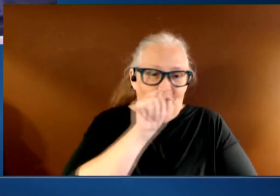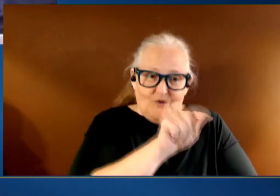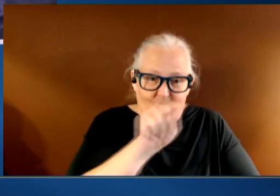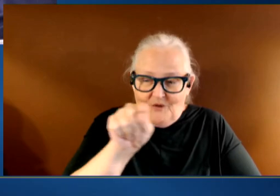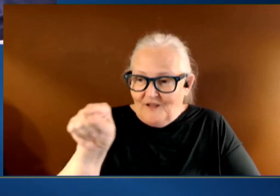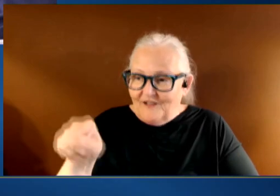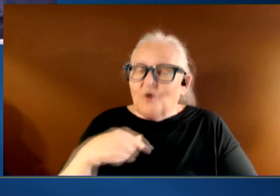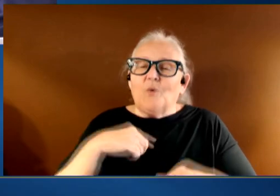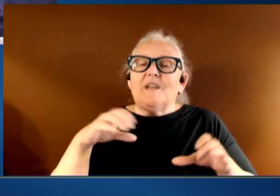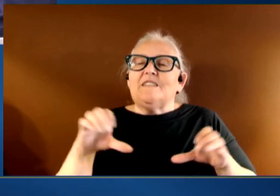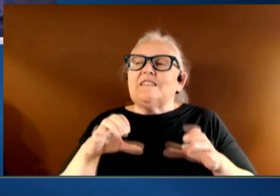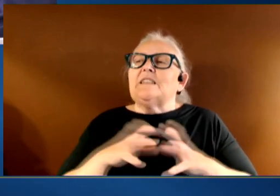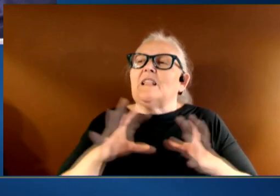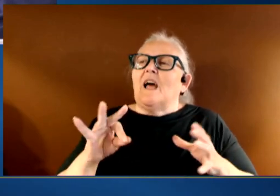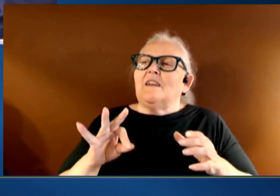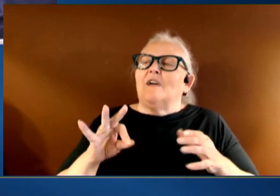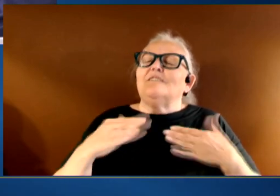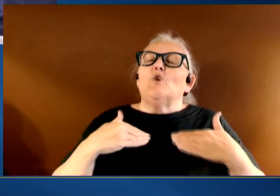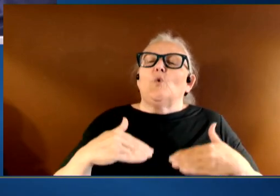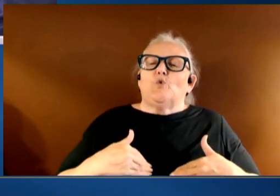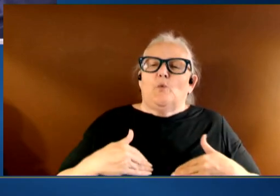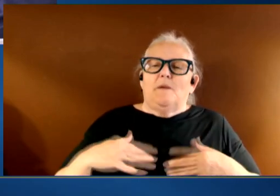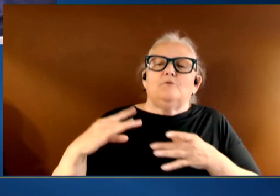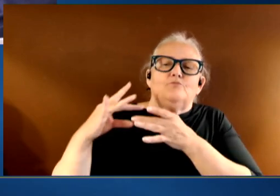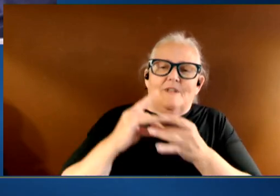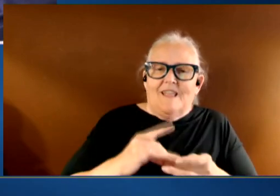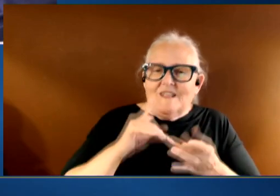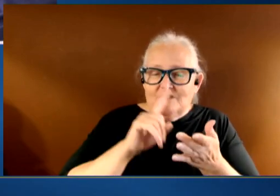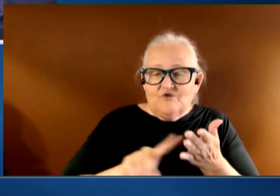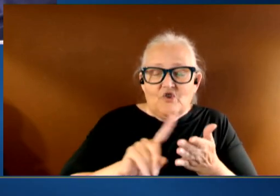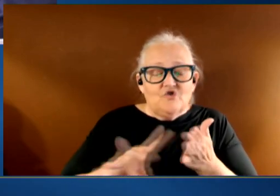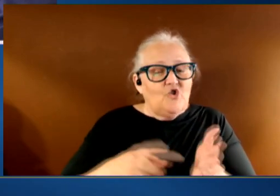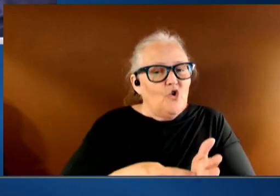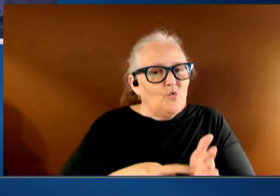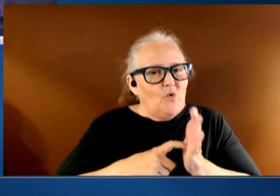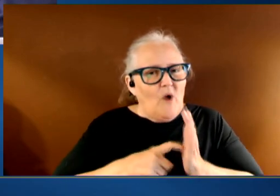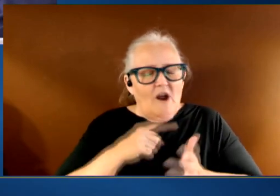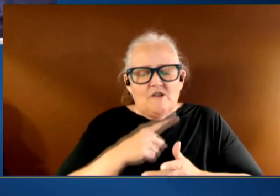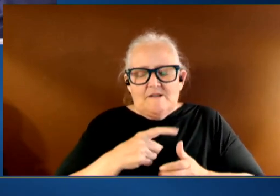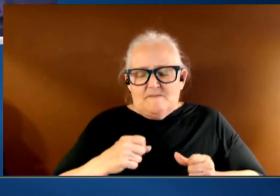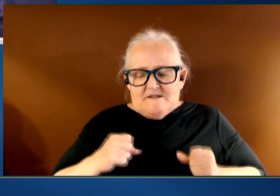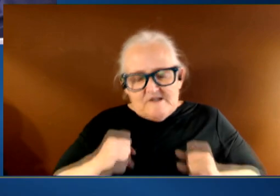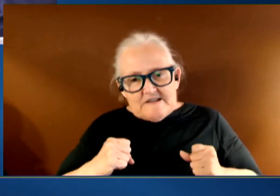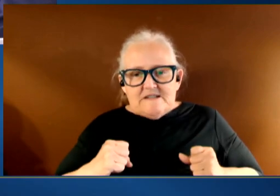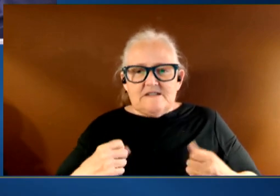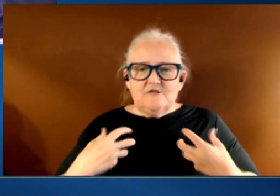It's -- it takes a lot of courage, a lot of boldness to come to us and trust us.